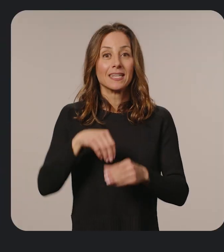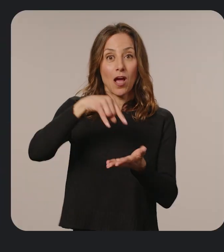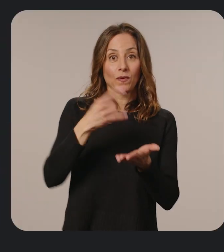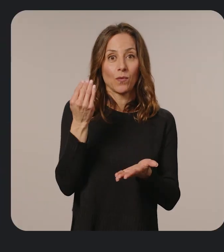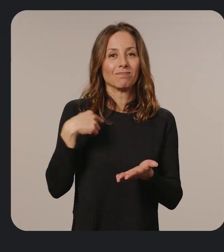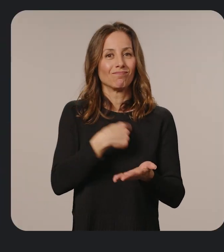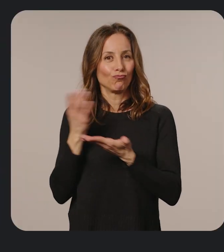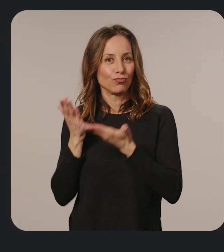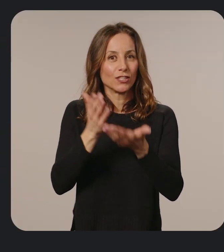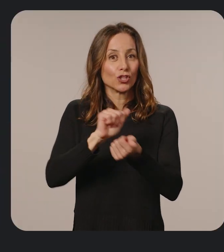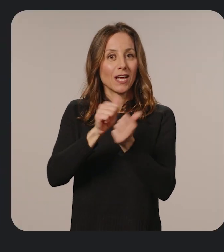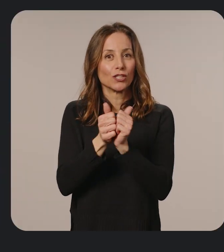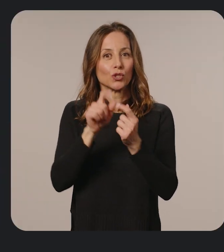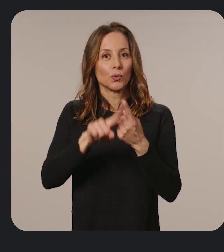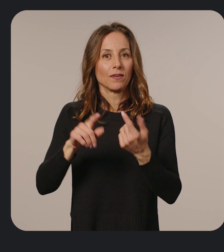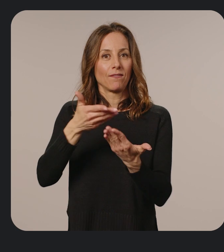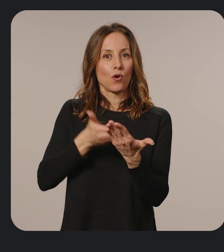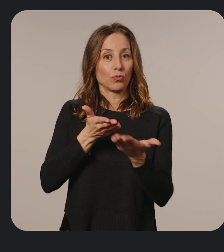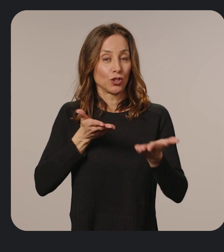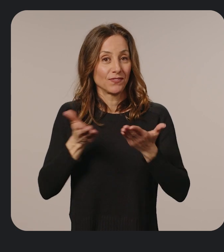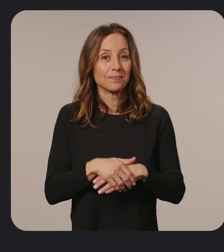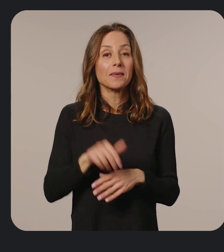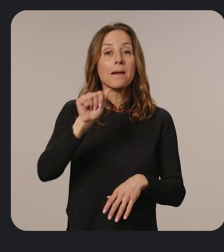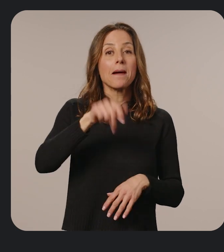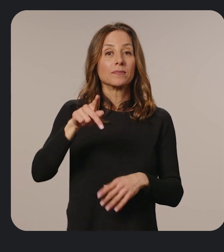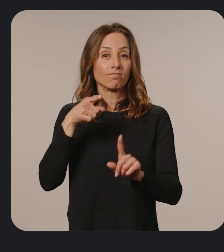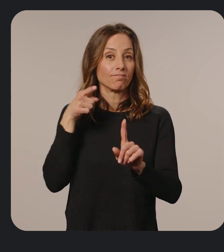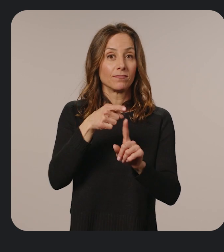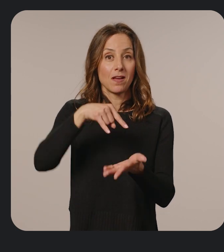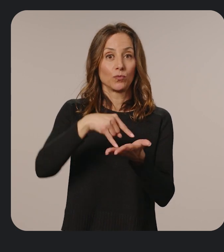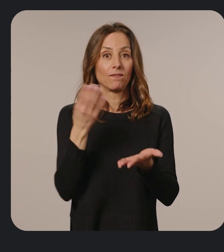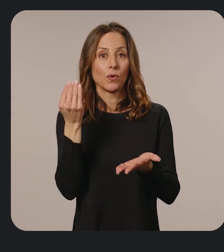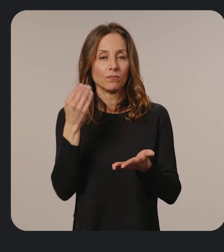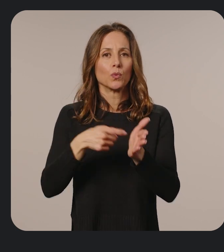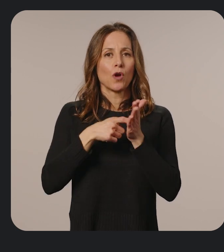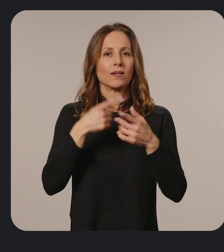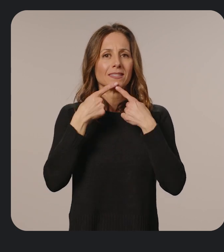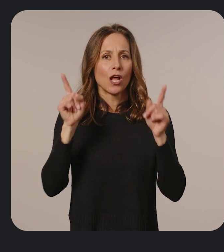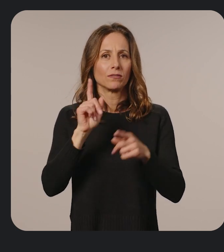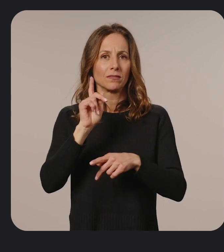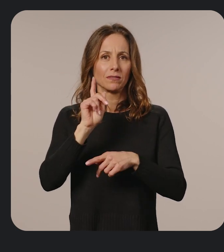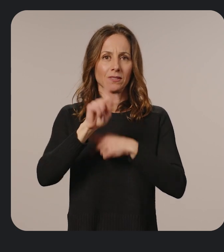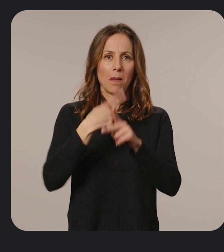In Android 14, we are bringing changes to foreground services. Apps targeting Android 14 require